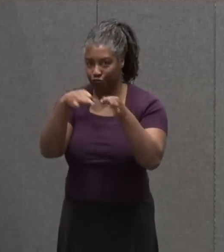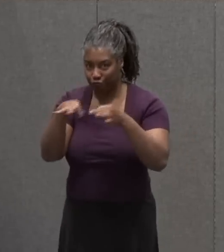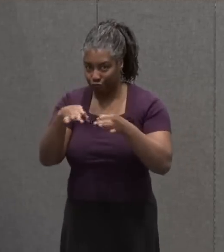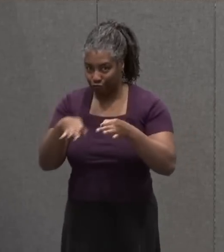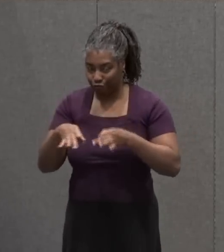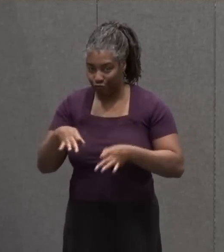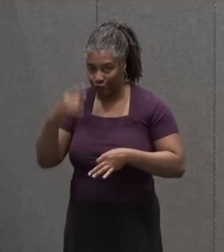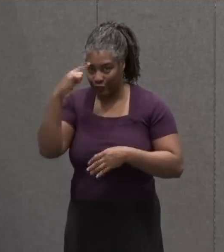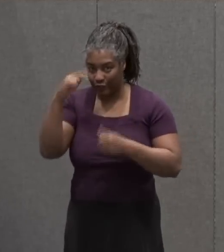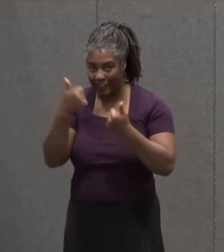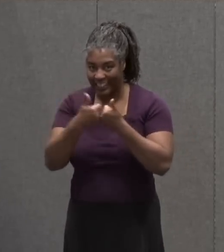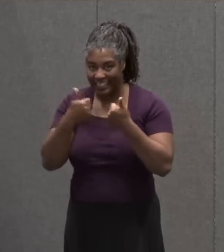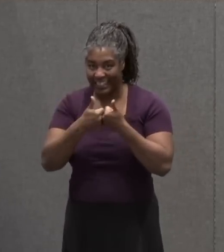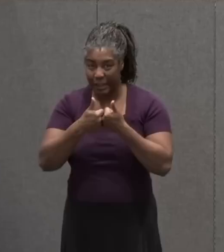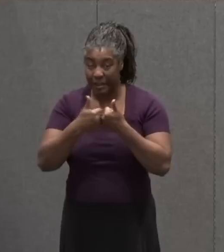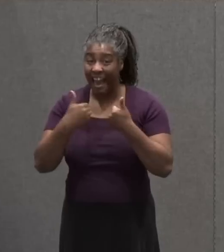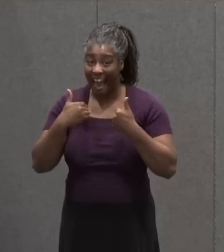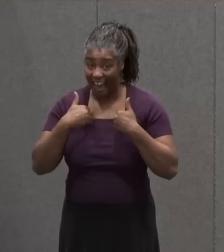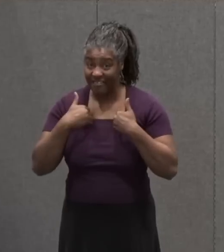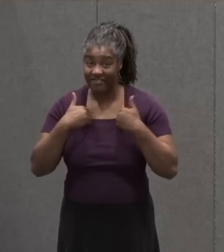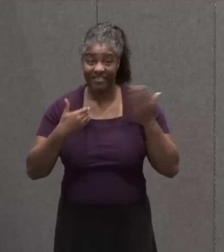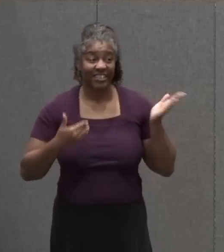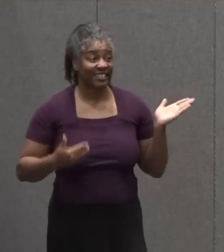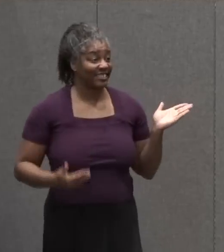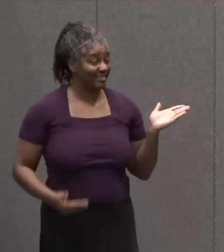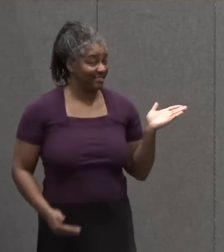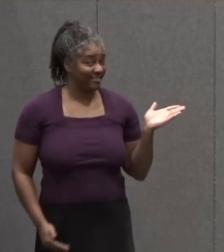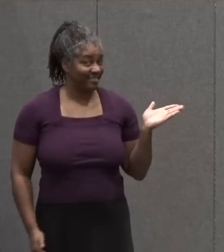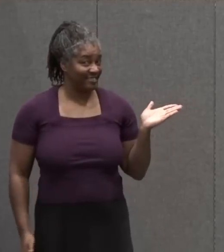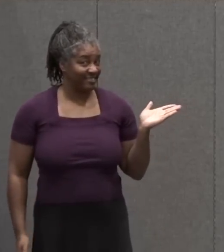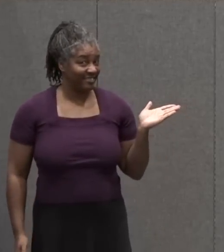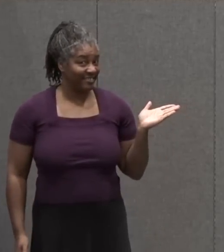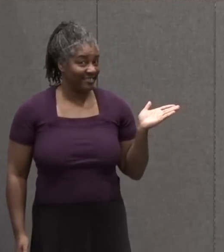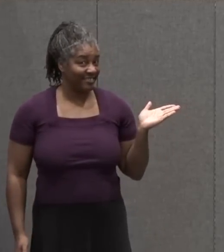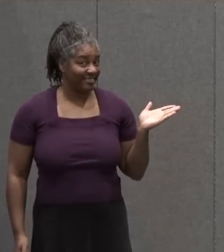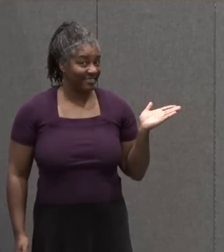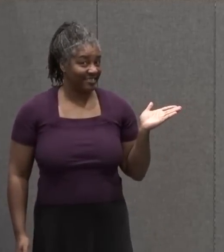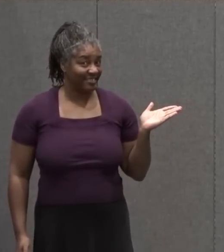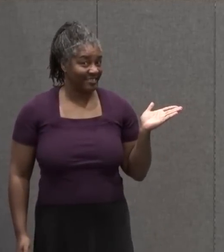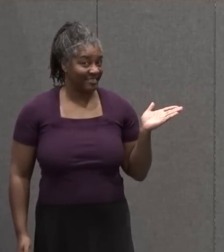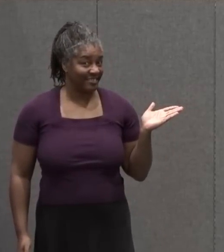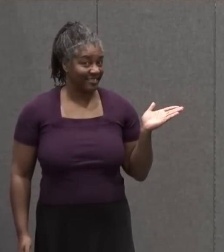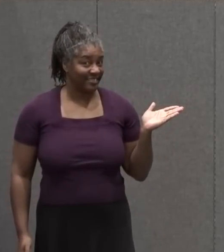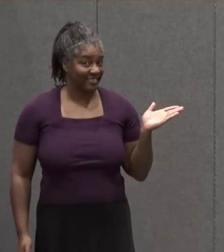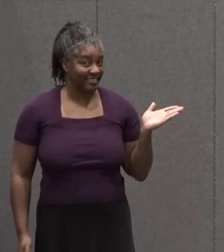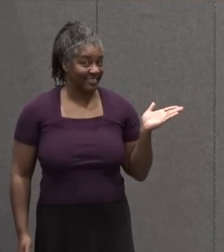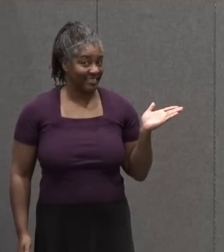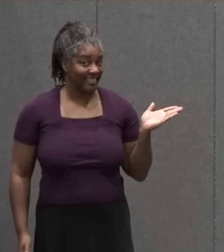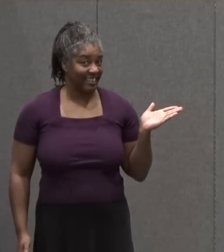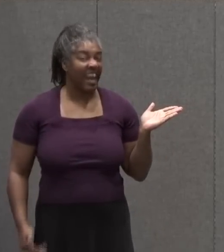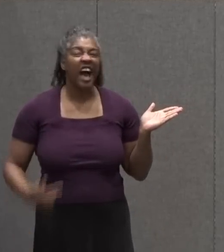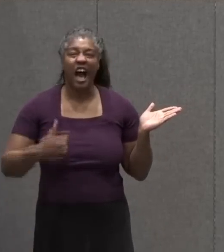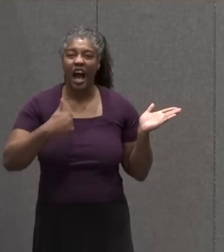I have them printed here for me to reference as I teach you how to play this game.